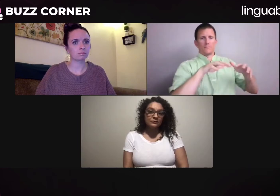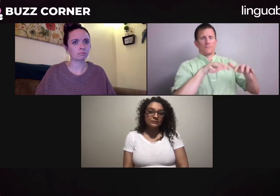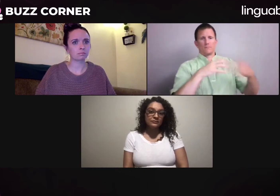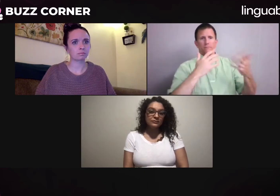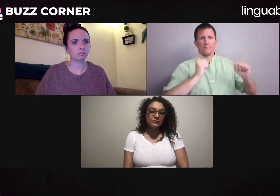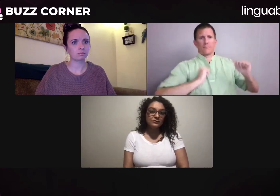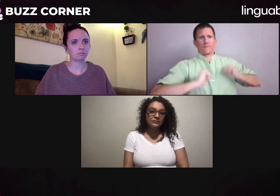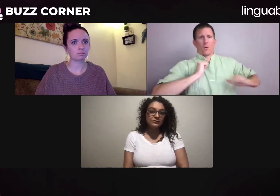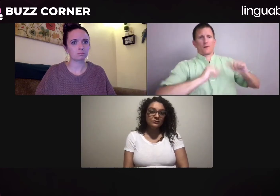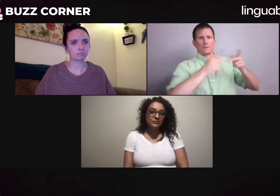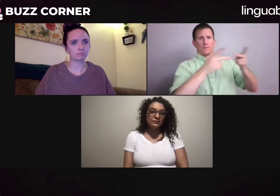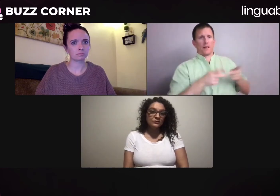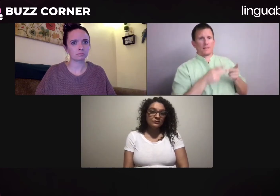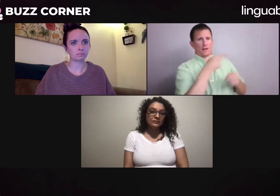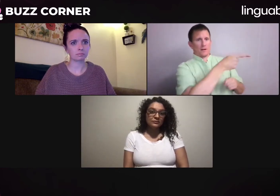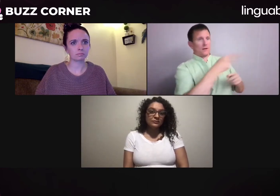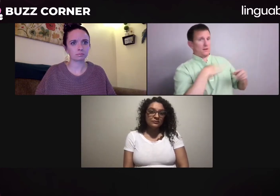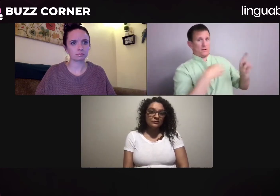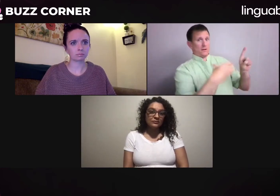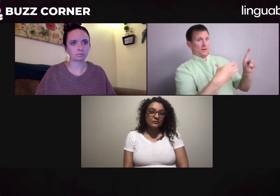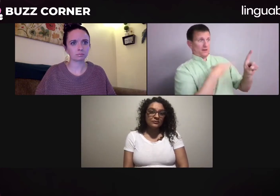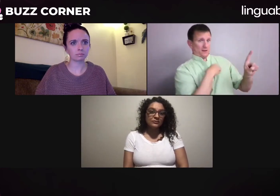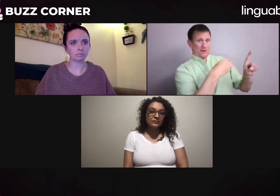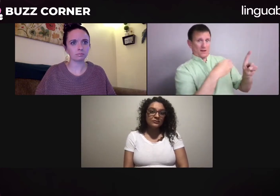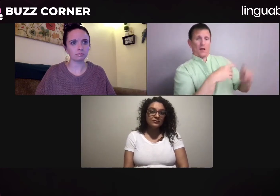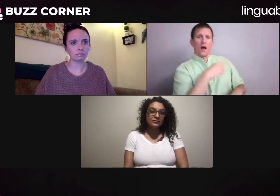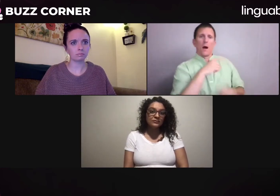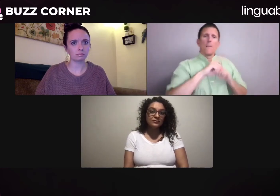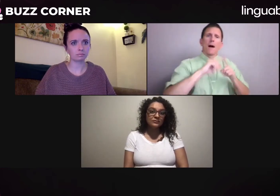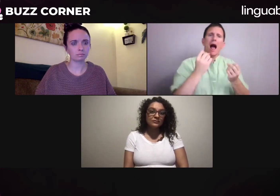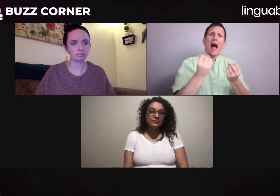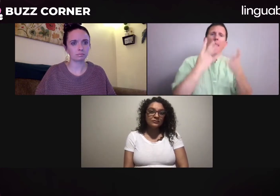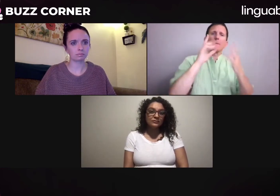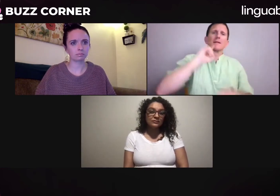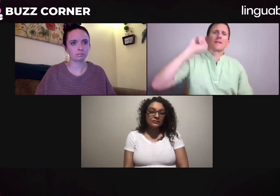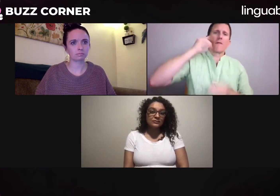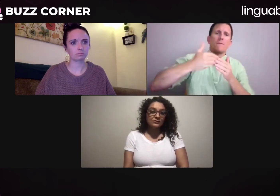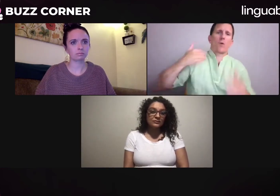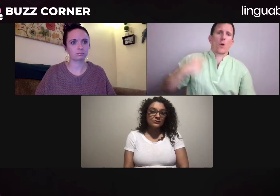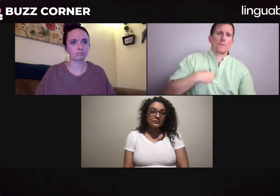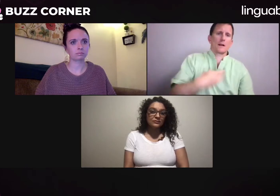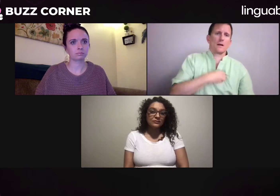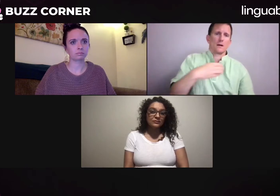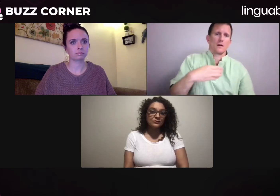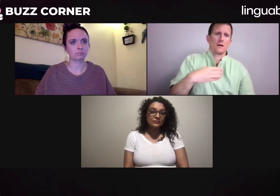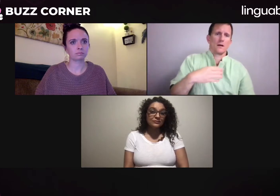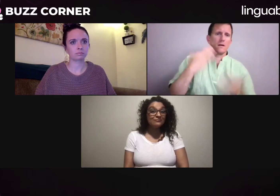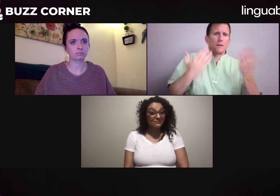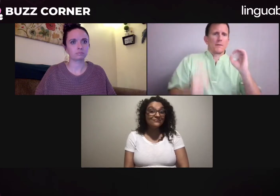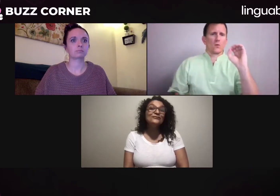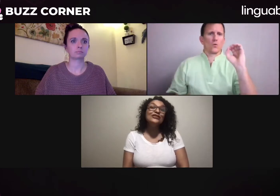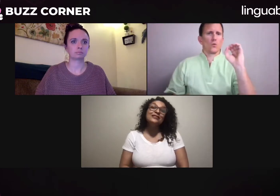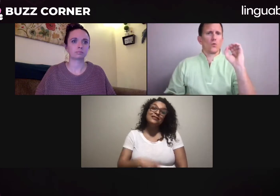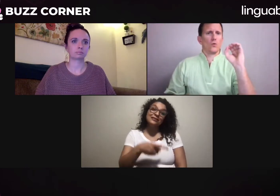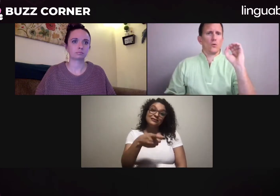like stay at a place of performance. How many Deaf people before me complained? Maybe none.